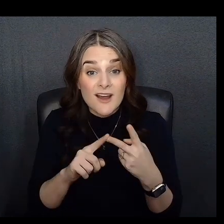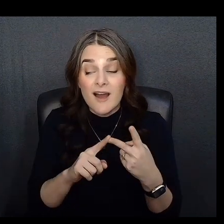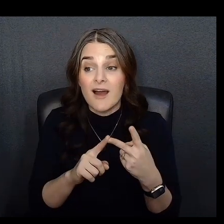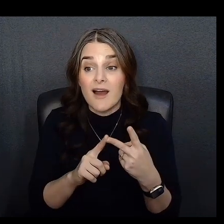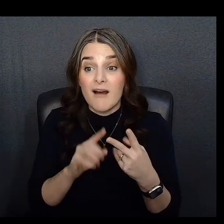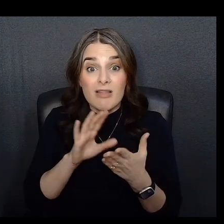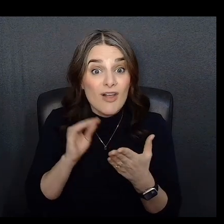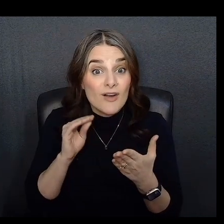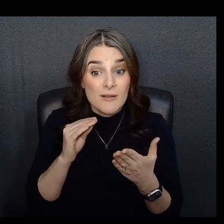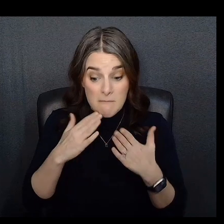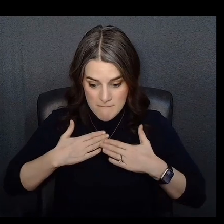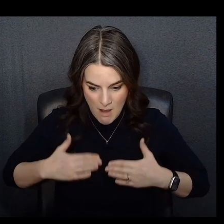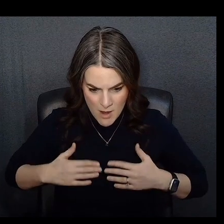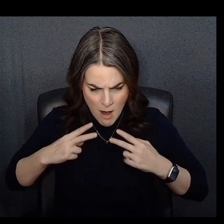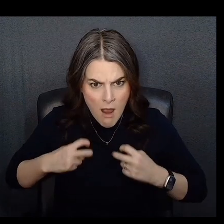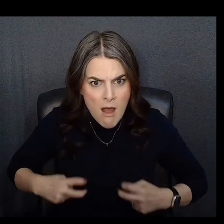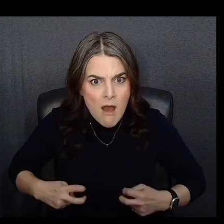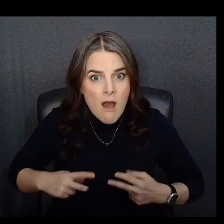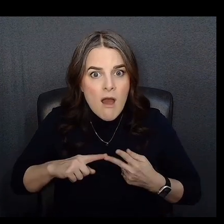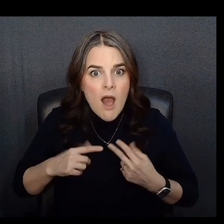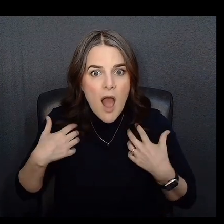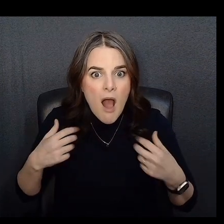and your health, you are then unfortunately